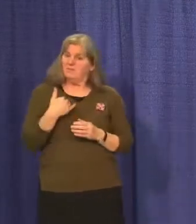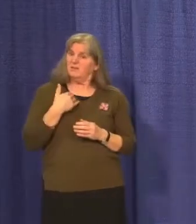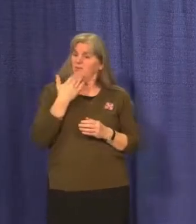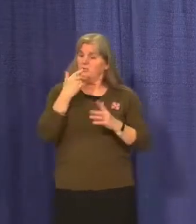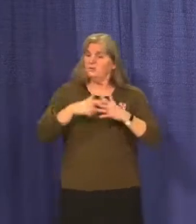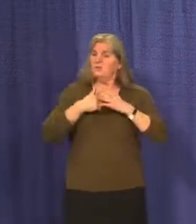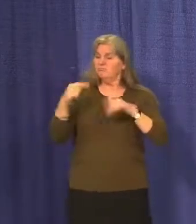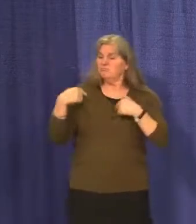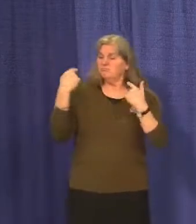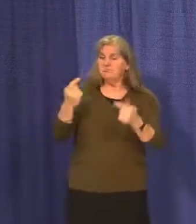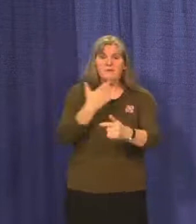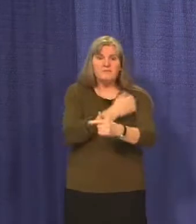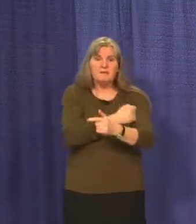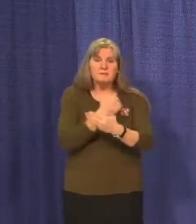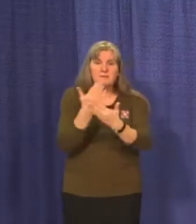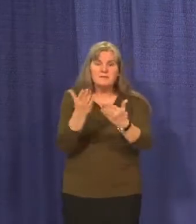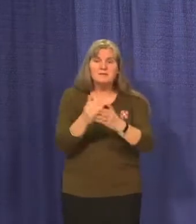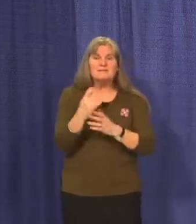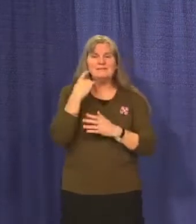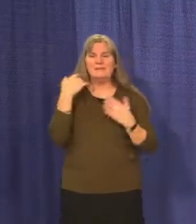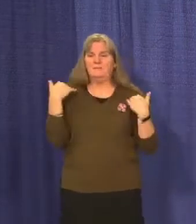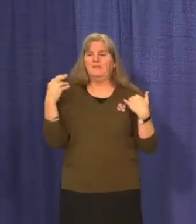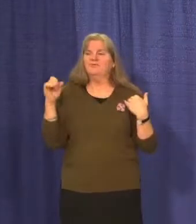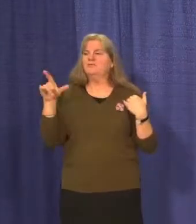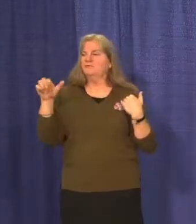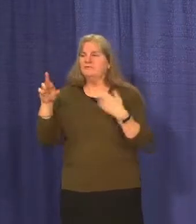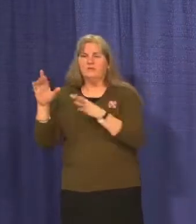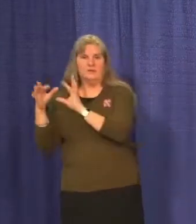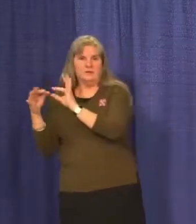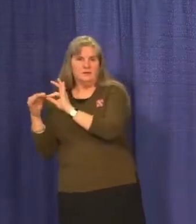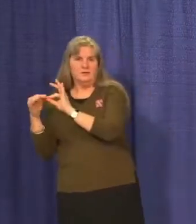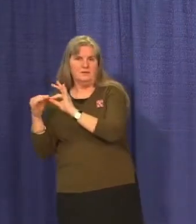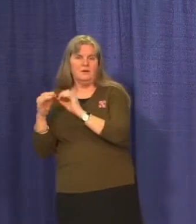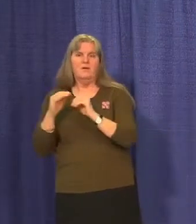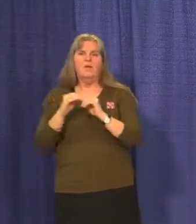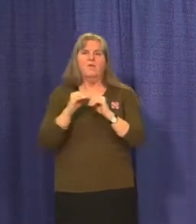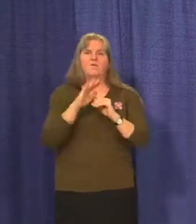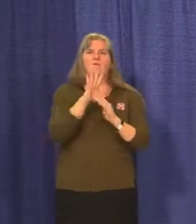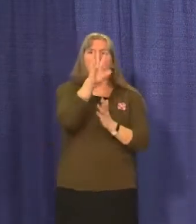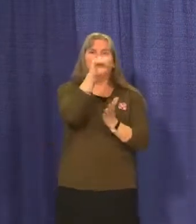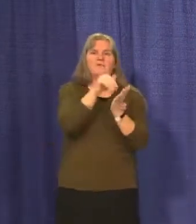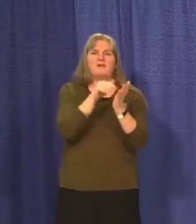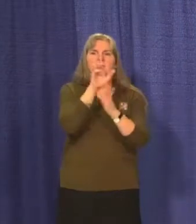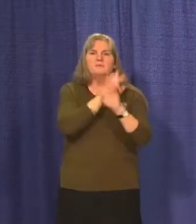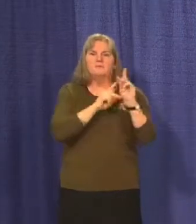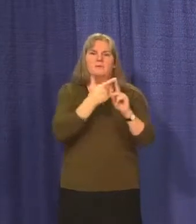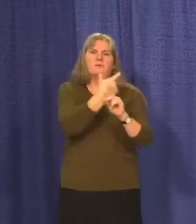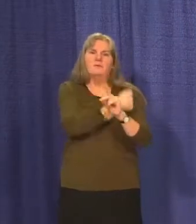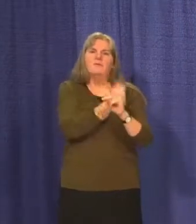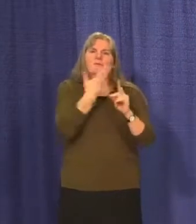And we are off to a good start. As Minister Streicker said, we have immunized over 5,000